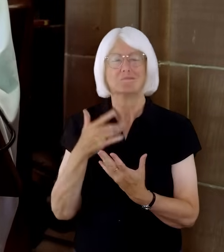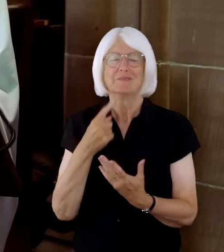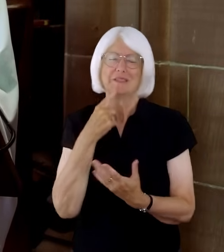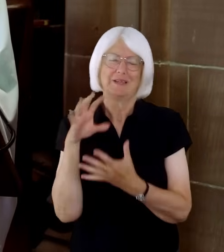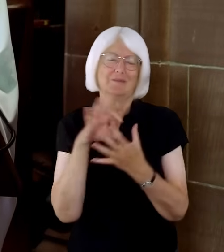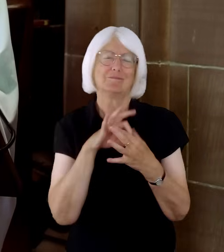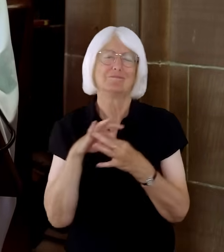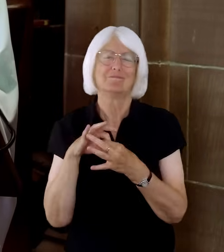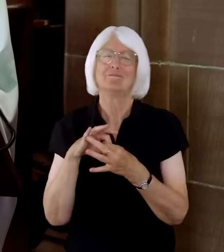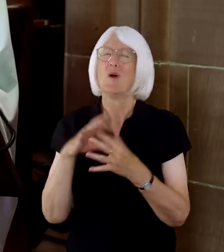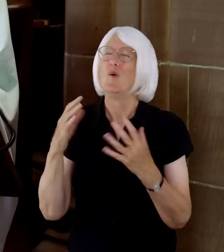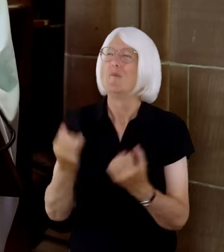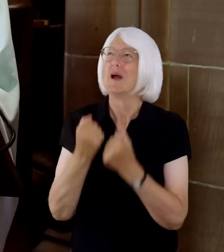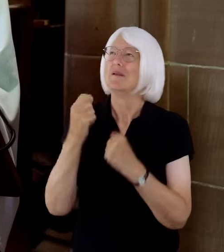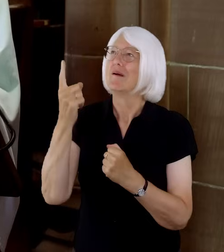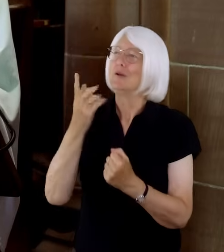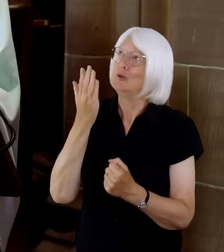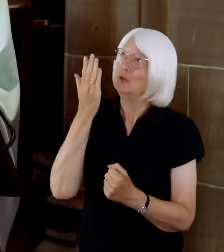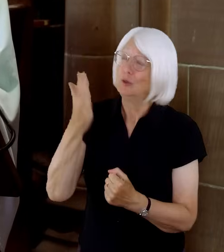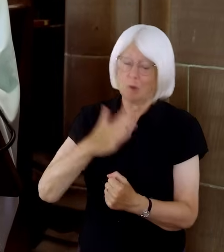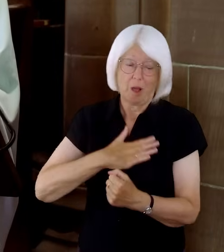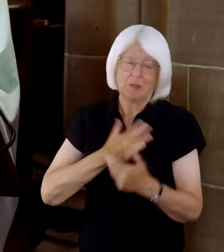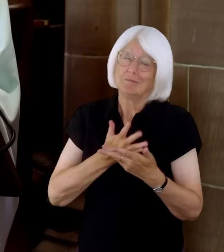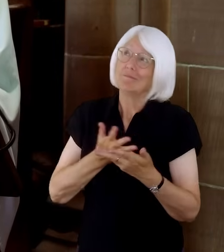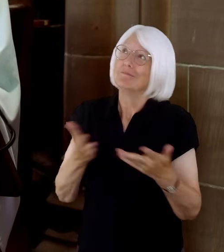Almighty God, to whom all hearts are open,